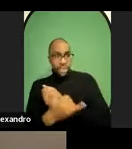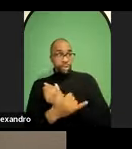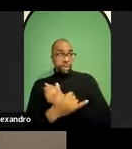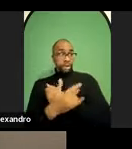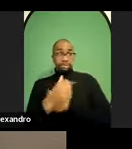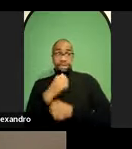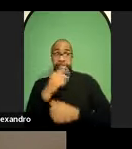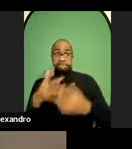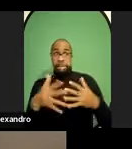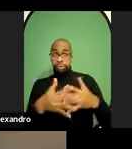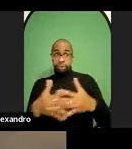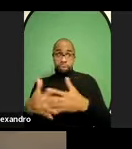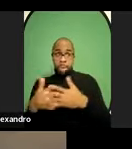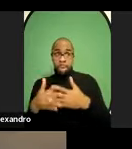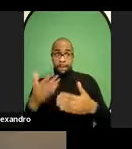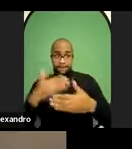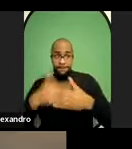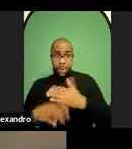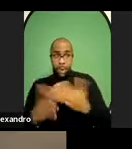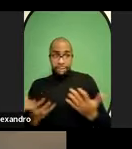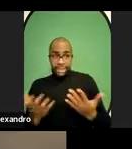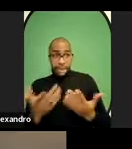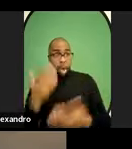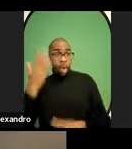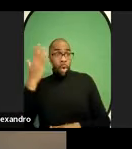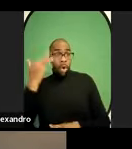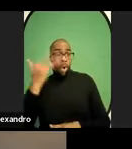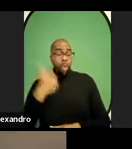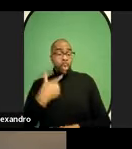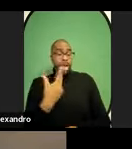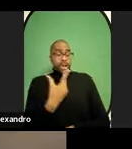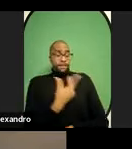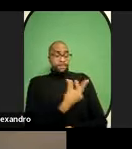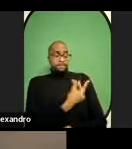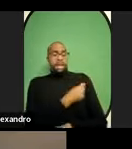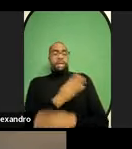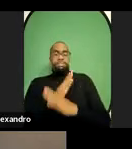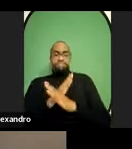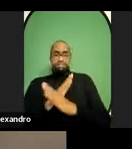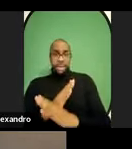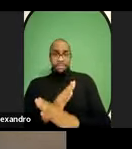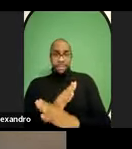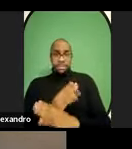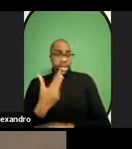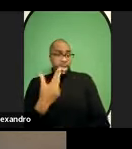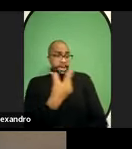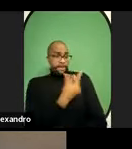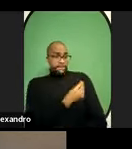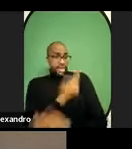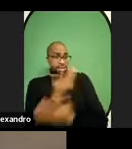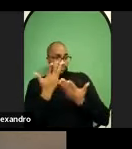not us citizens for the purpose of getting. vaccinated, and they got vaccinated, and they got their vaccine without any proof vaccine without any problem